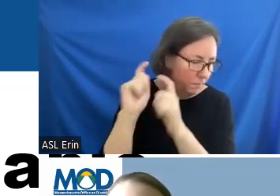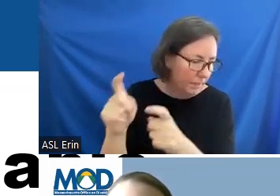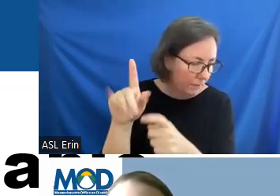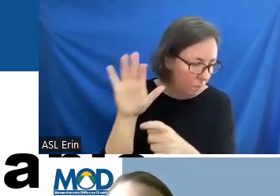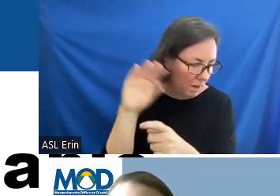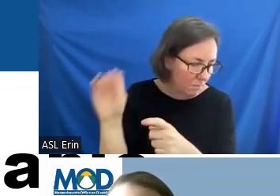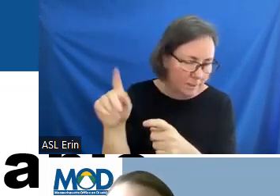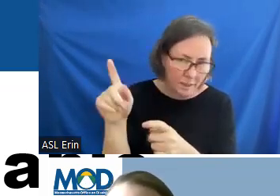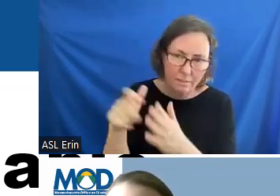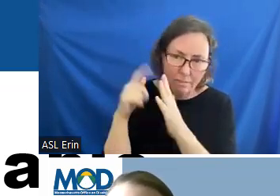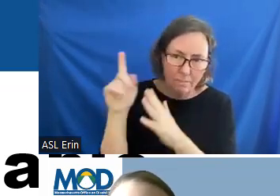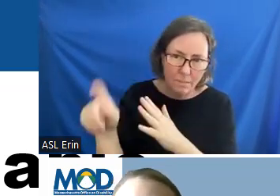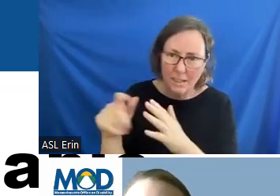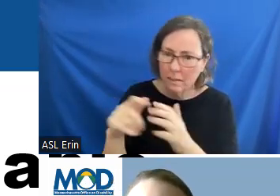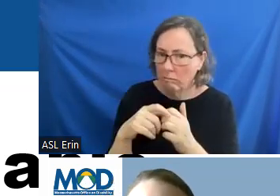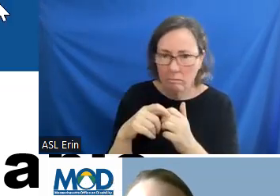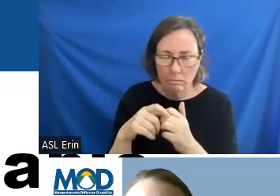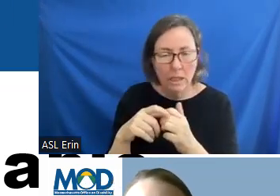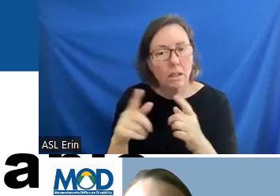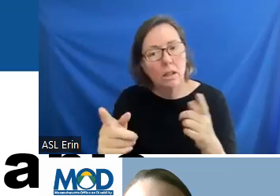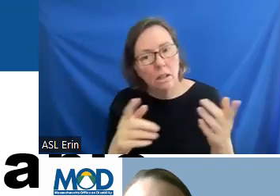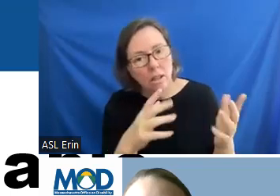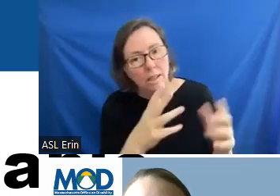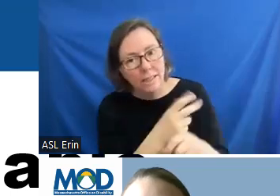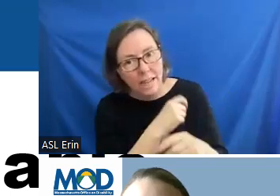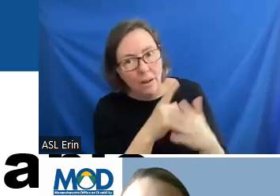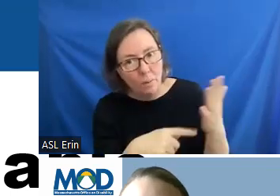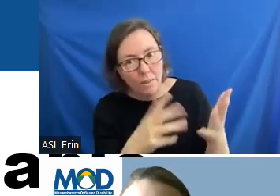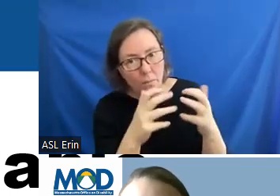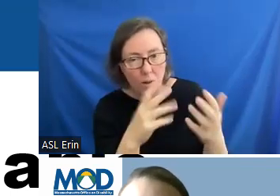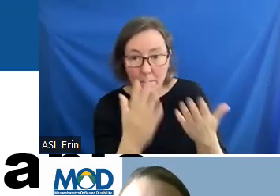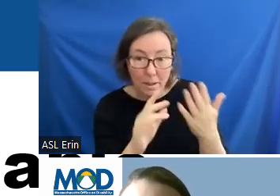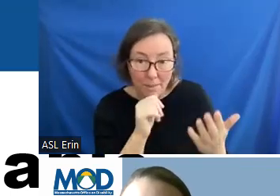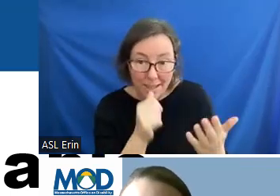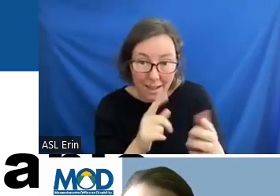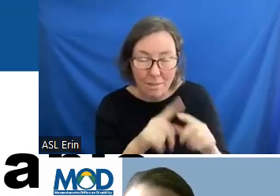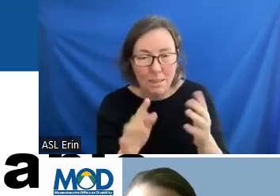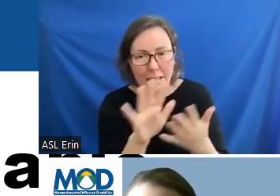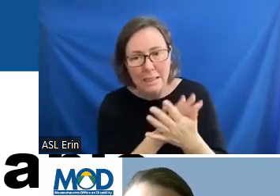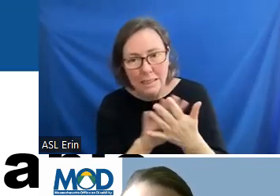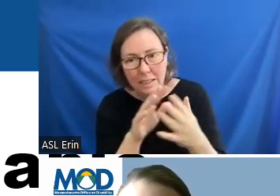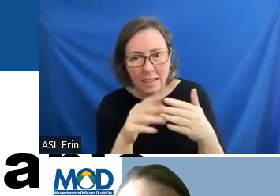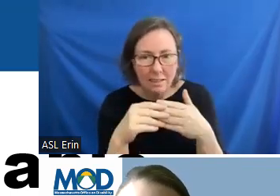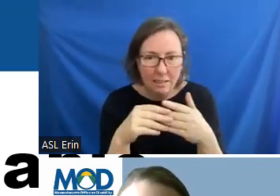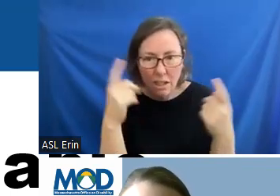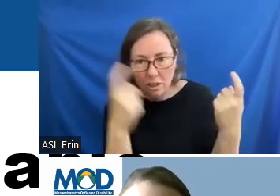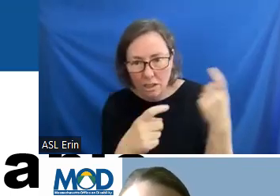employer gets exactly what they want out of the situation. You're going to arrive at a compromise.